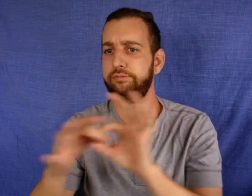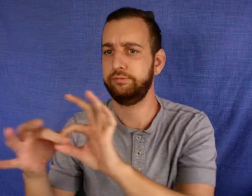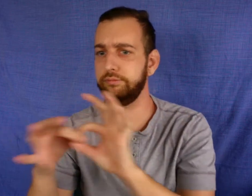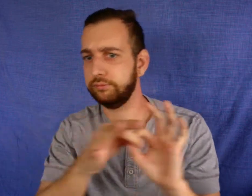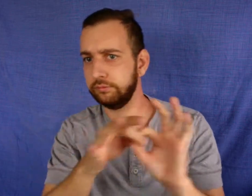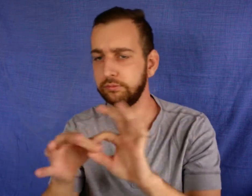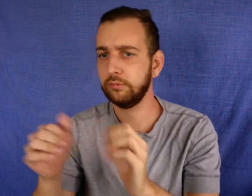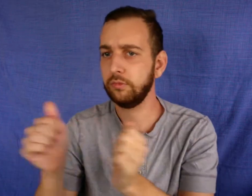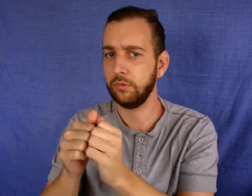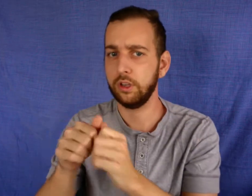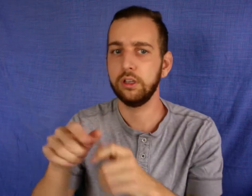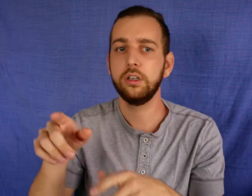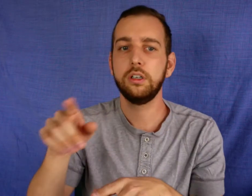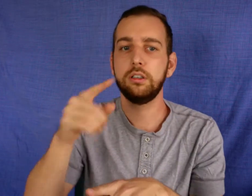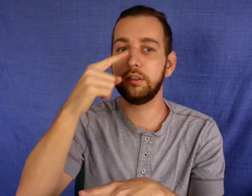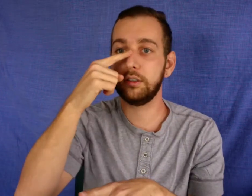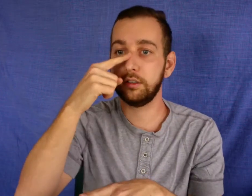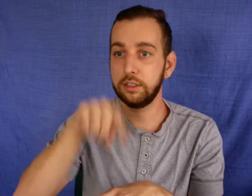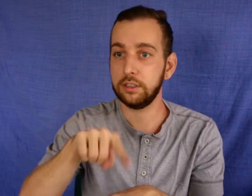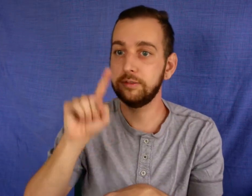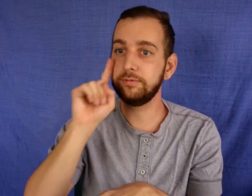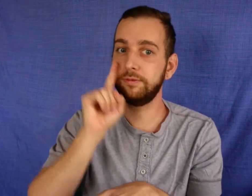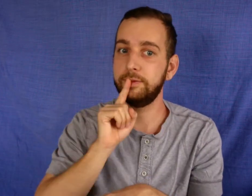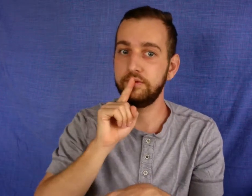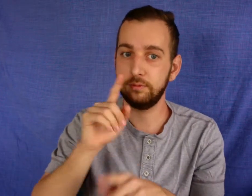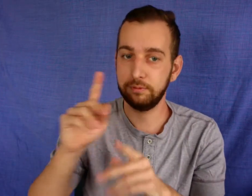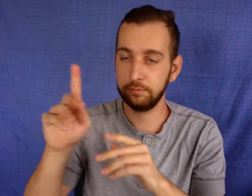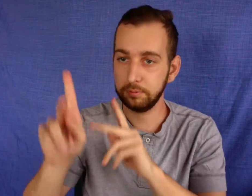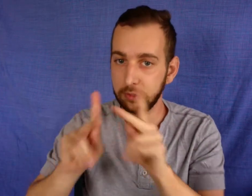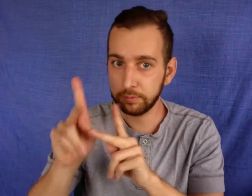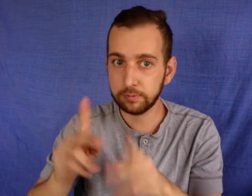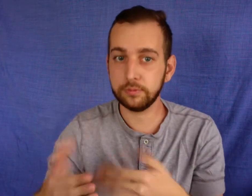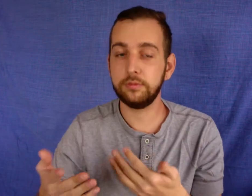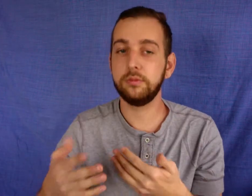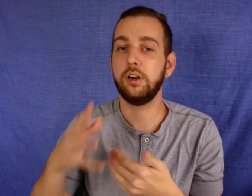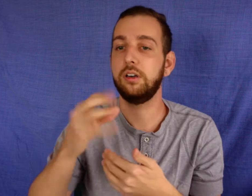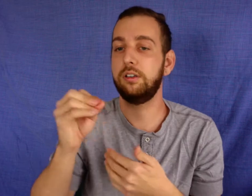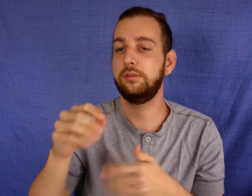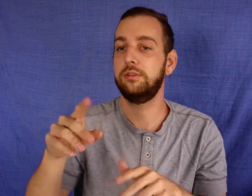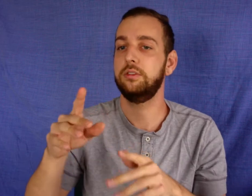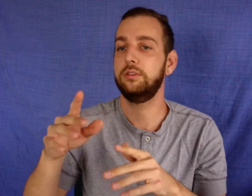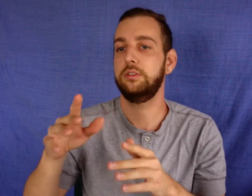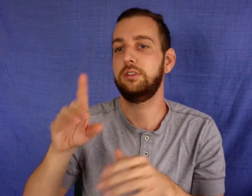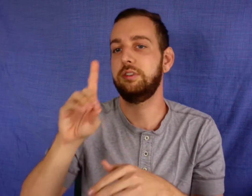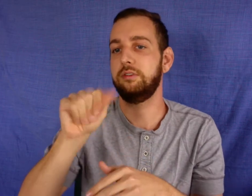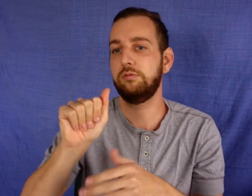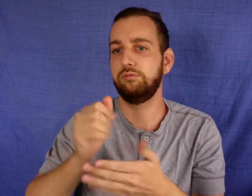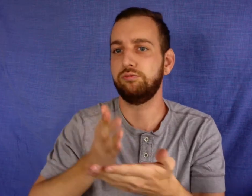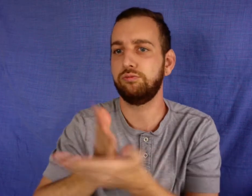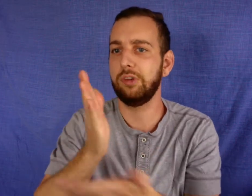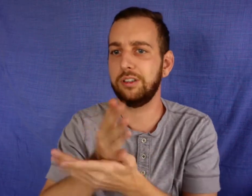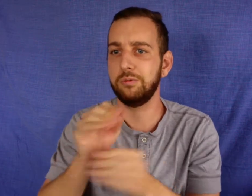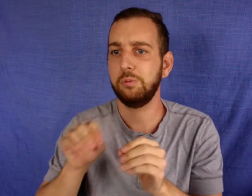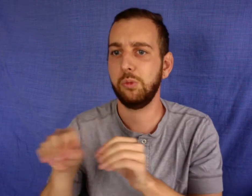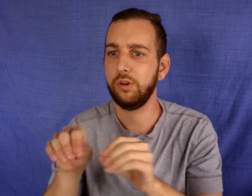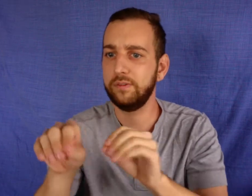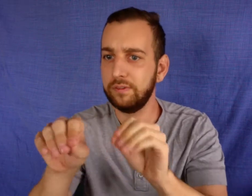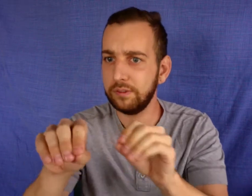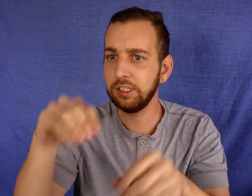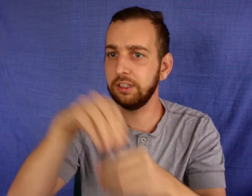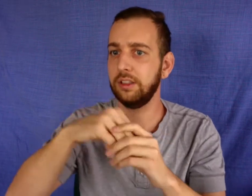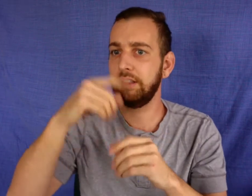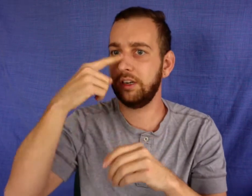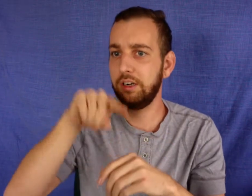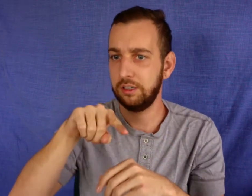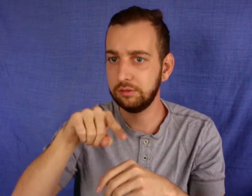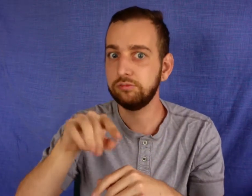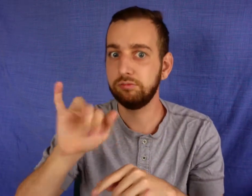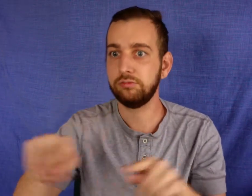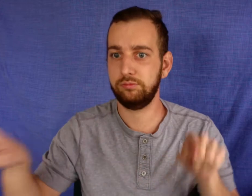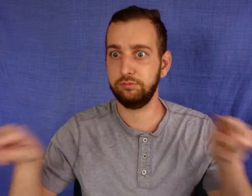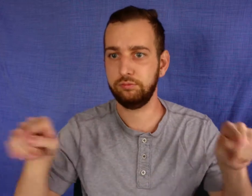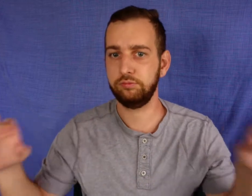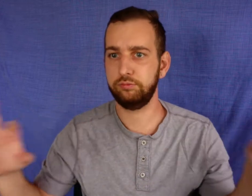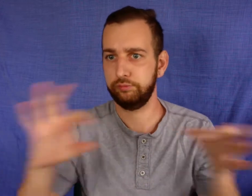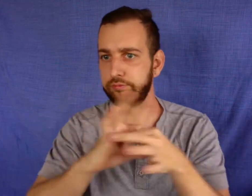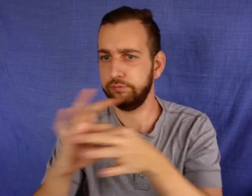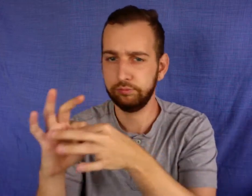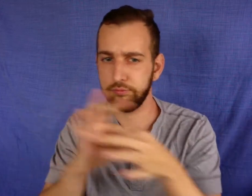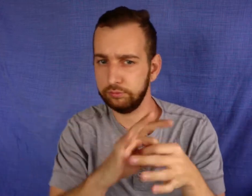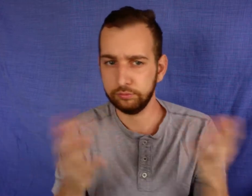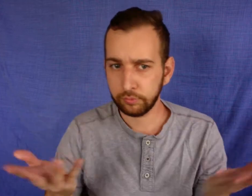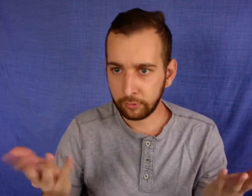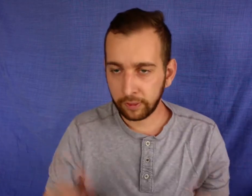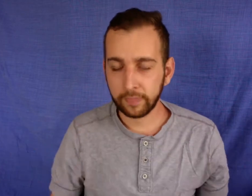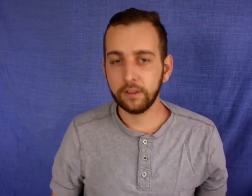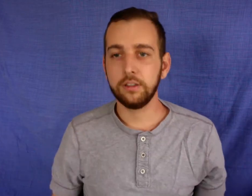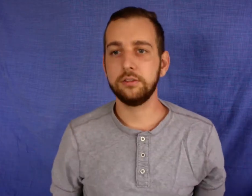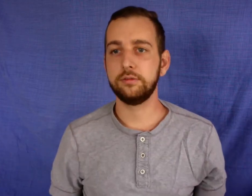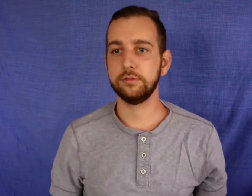and the relationship between these services, Thai Deaf people, and Disability rights movements in Thailand.